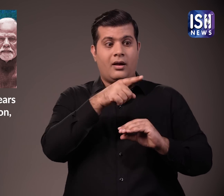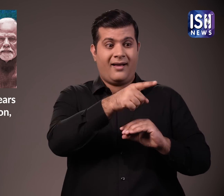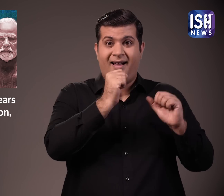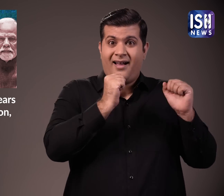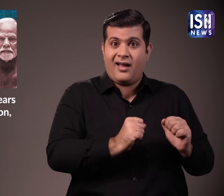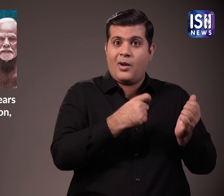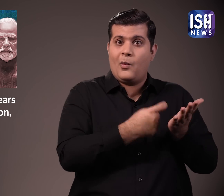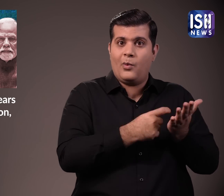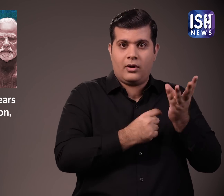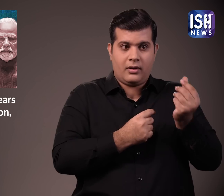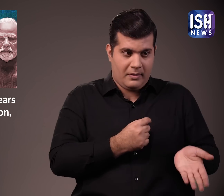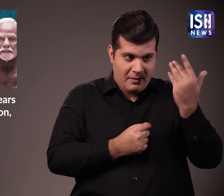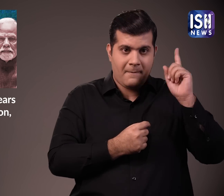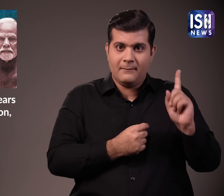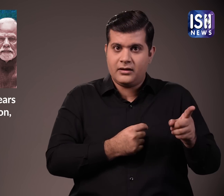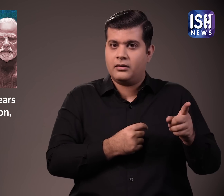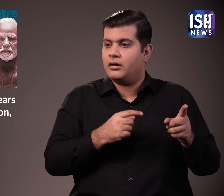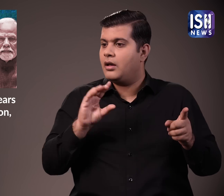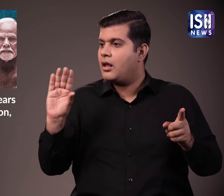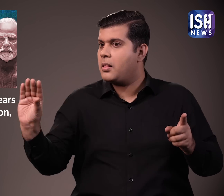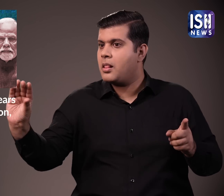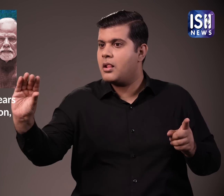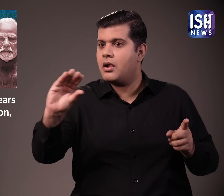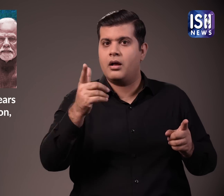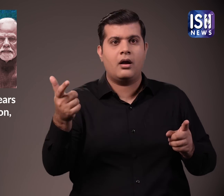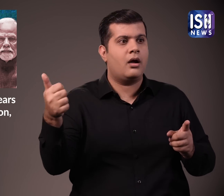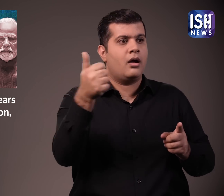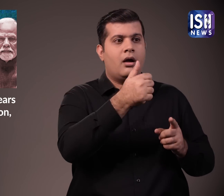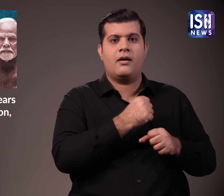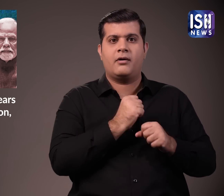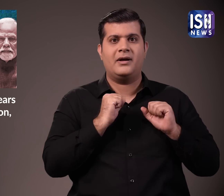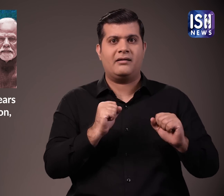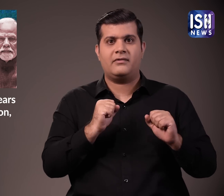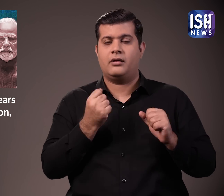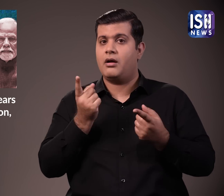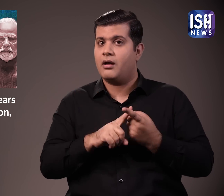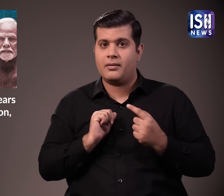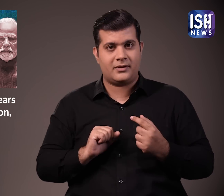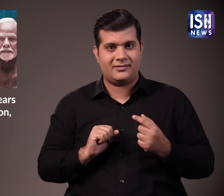In order to form a government, one of the parties need majority.